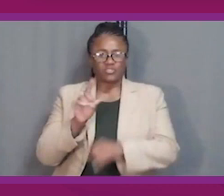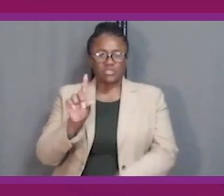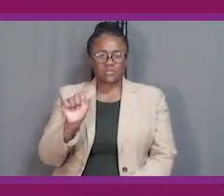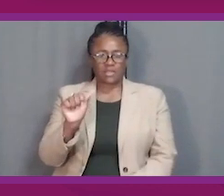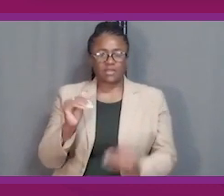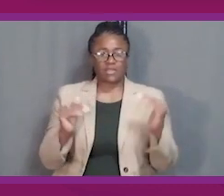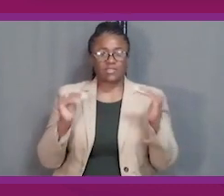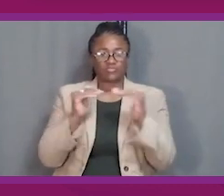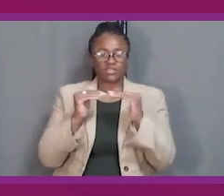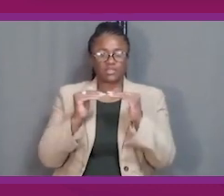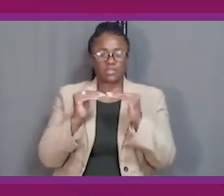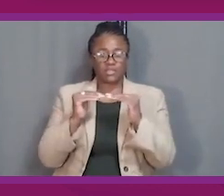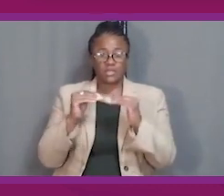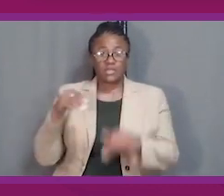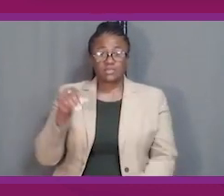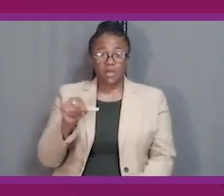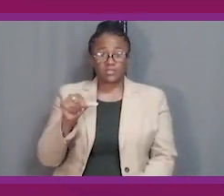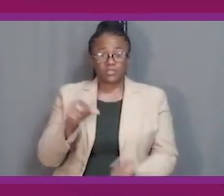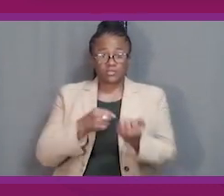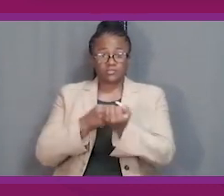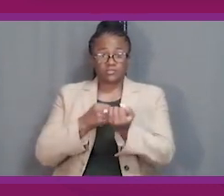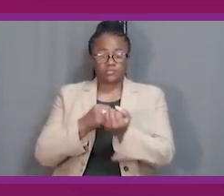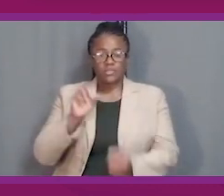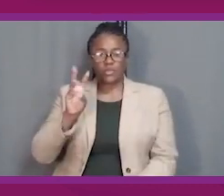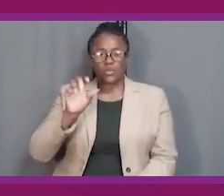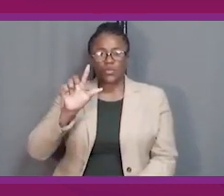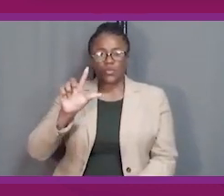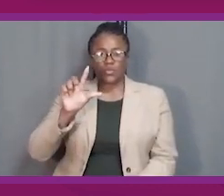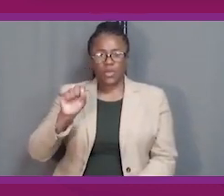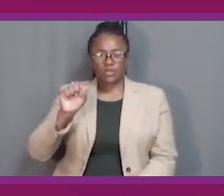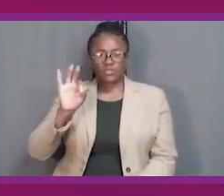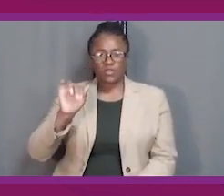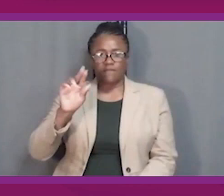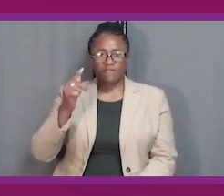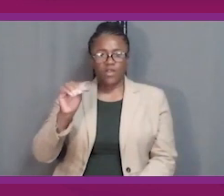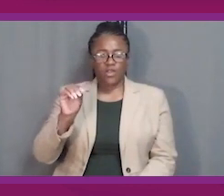Hello everyone and welcome to The Adjustable Table, a four-part video series created to